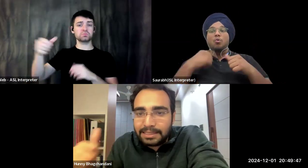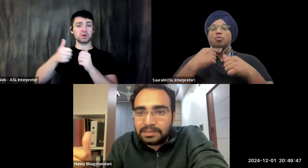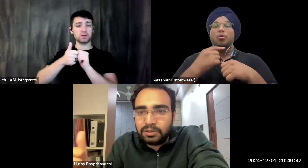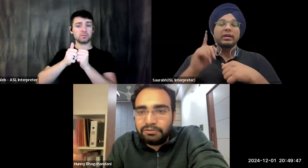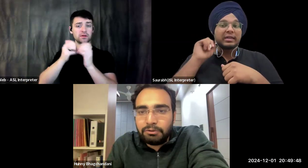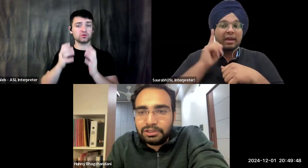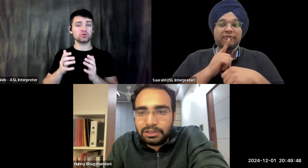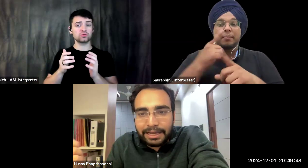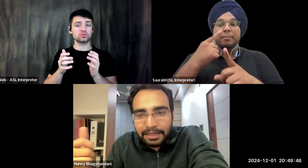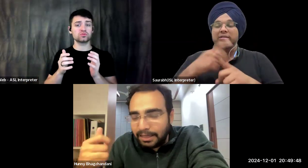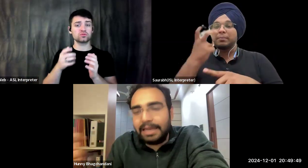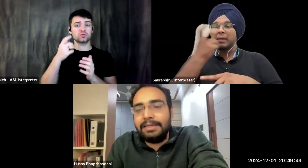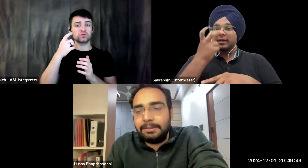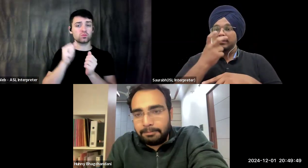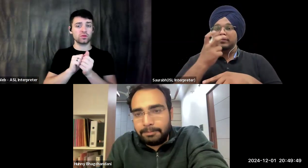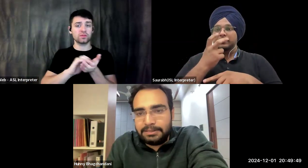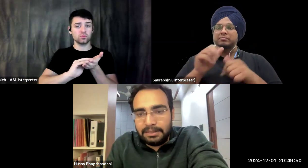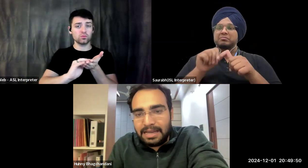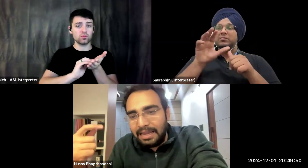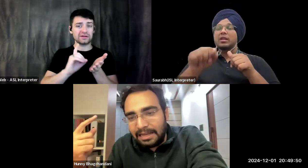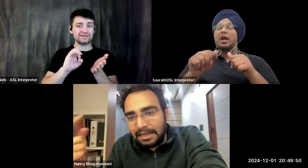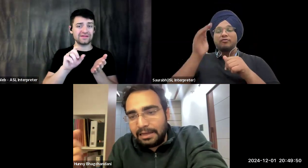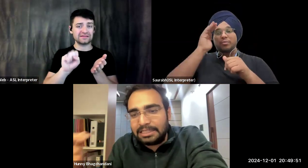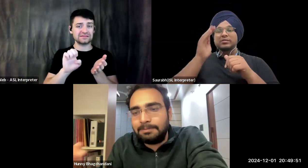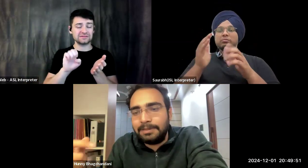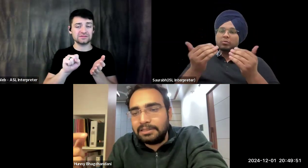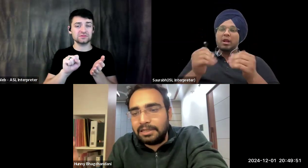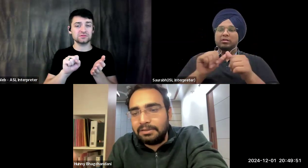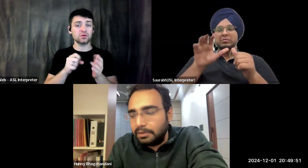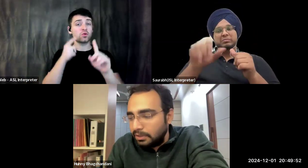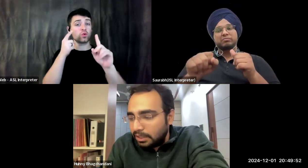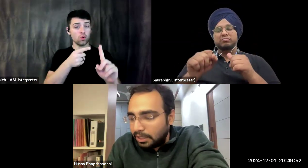can access to information like any other person and express